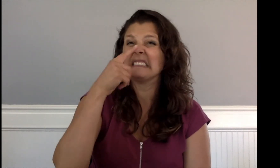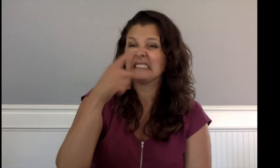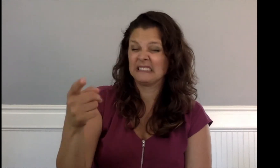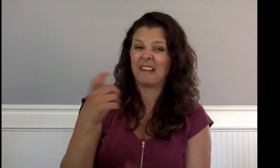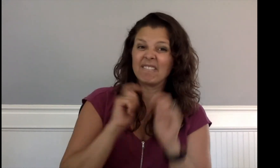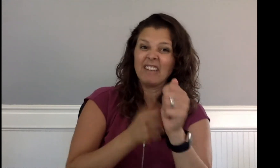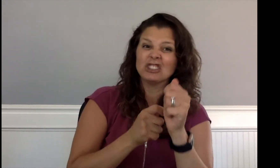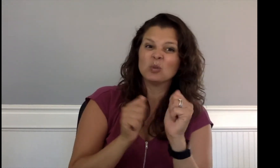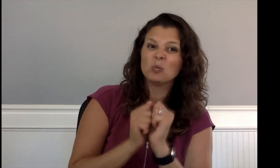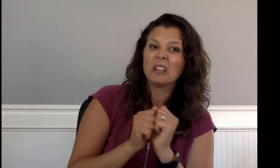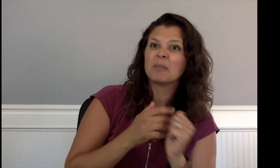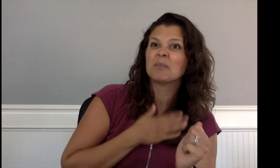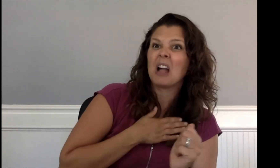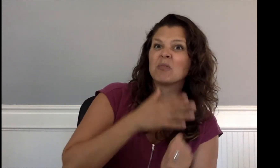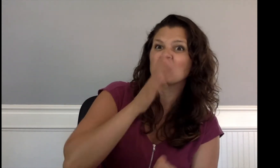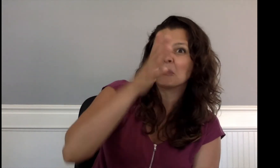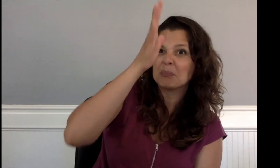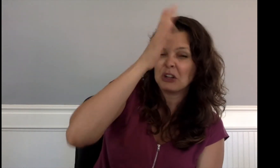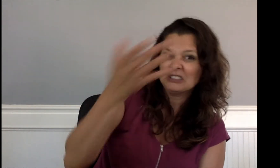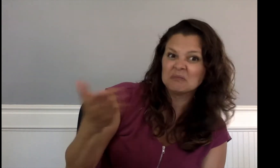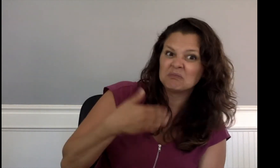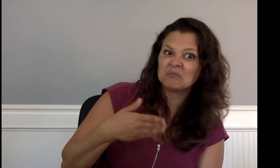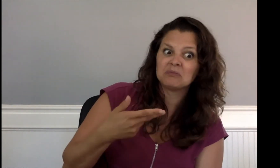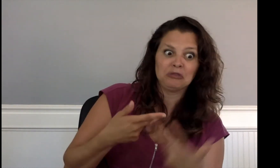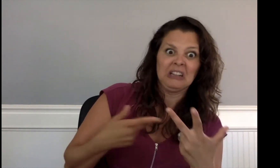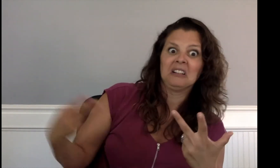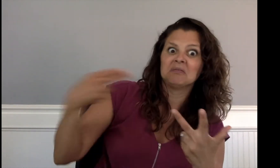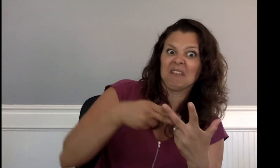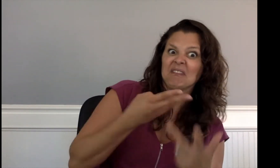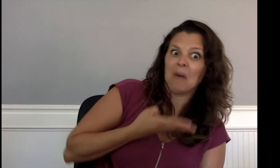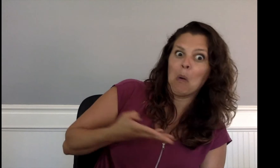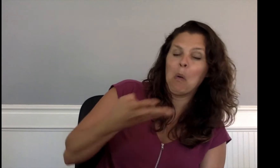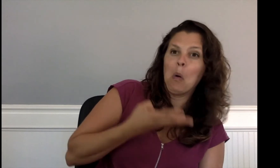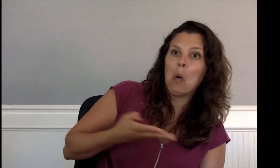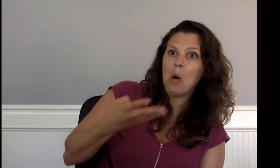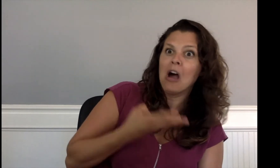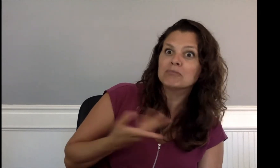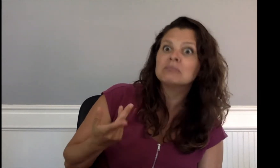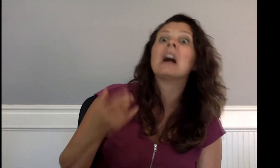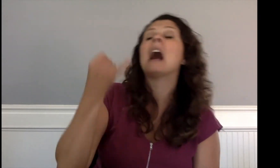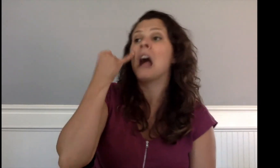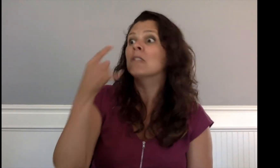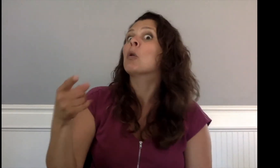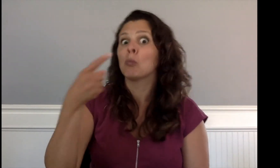Underneath he wrote: "Frog, can you come fishing with my grandparents